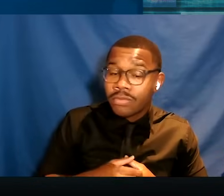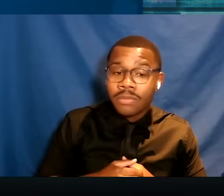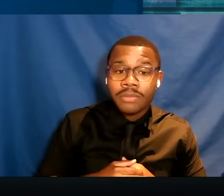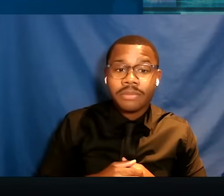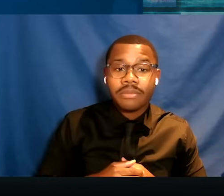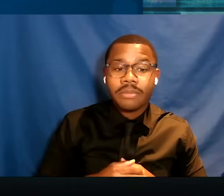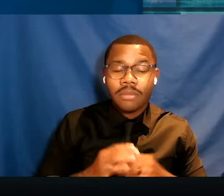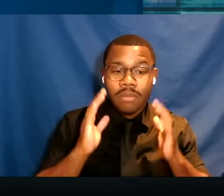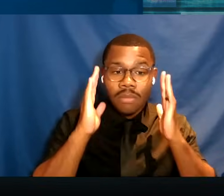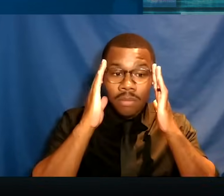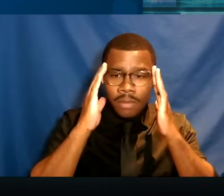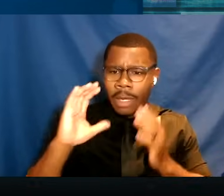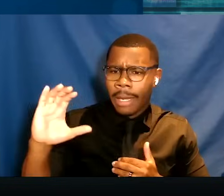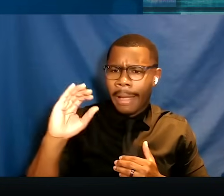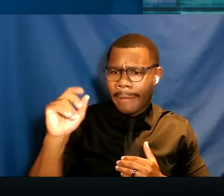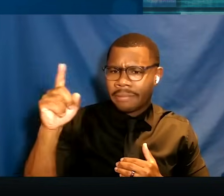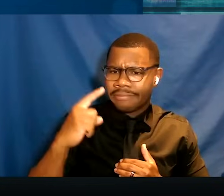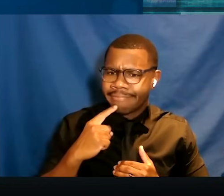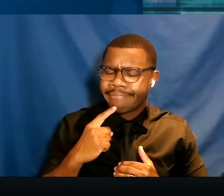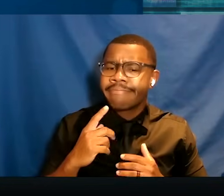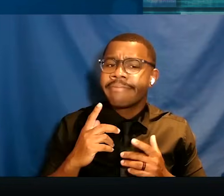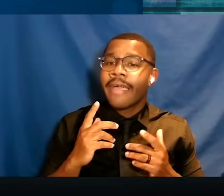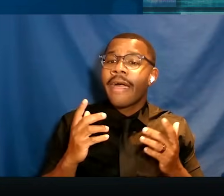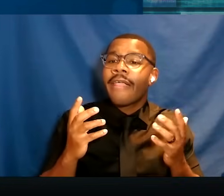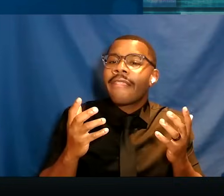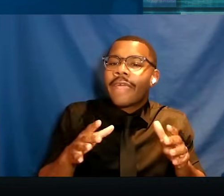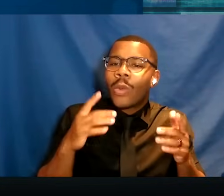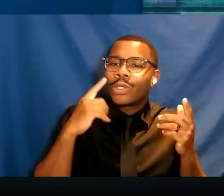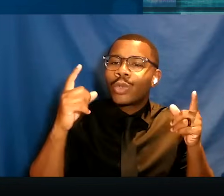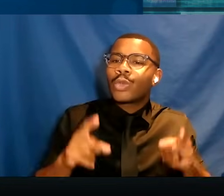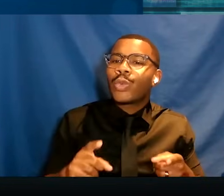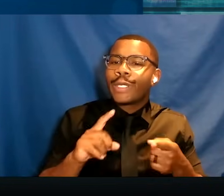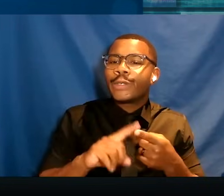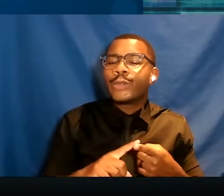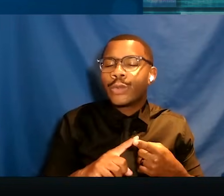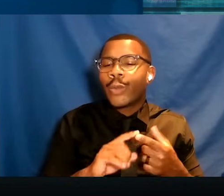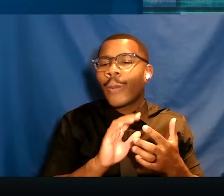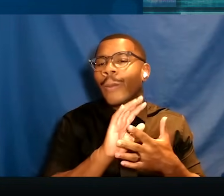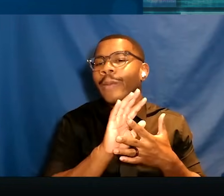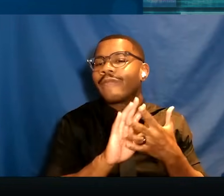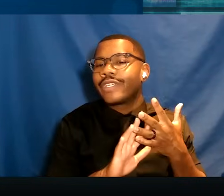is that they don't want to agree to provisions that will make it impossible for them to compete